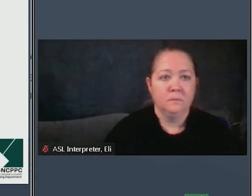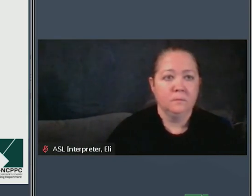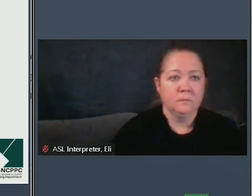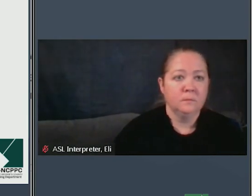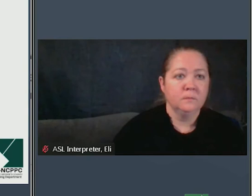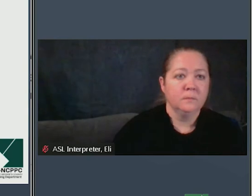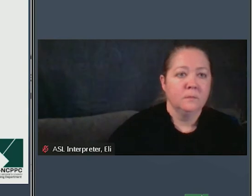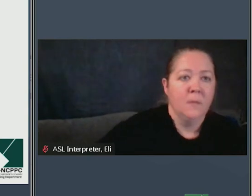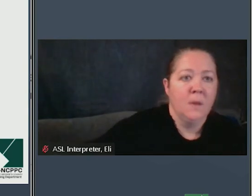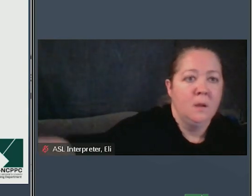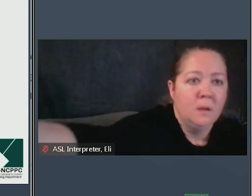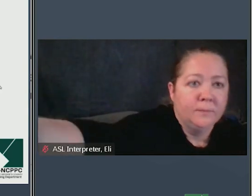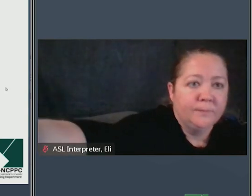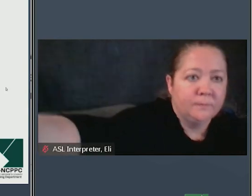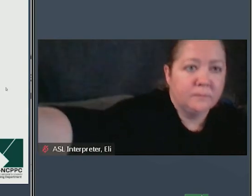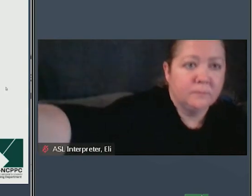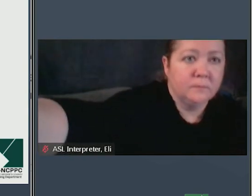Trying to activate my camera.